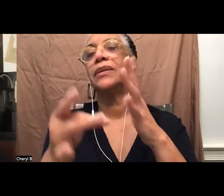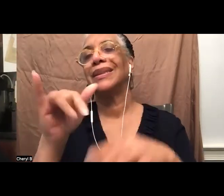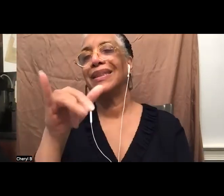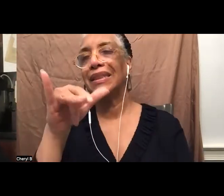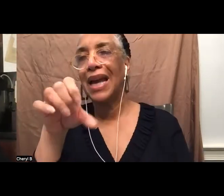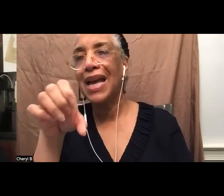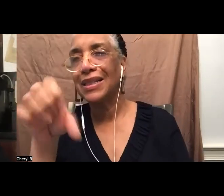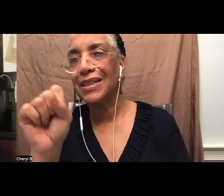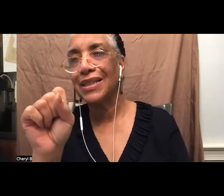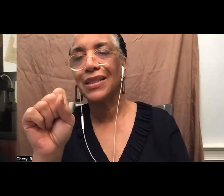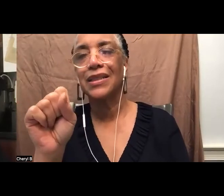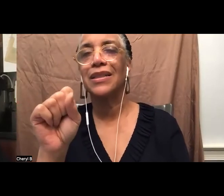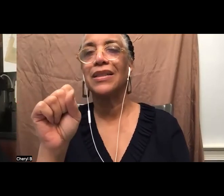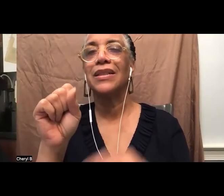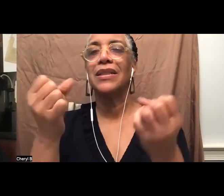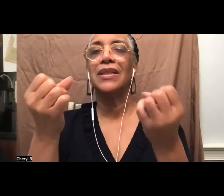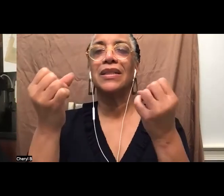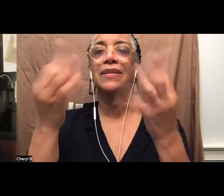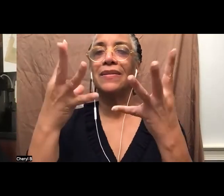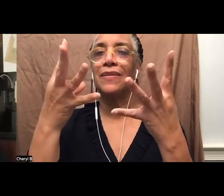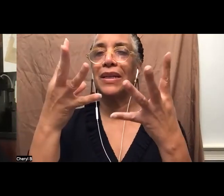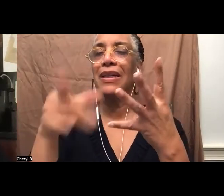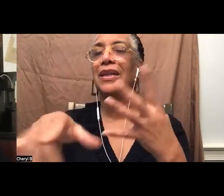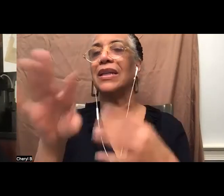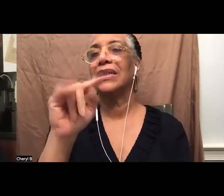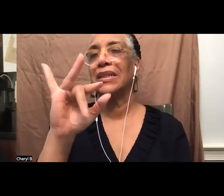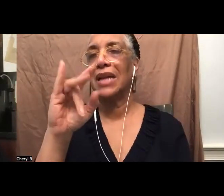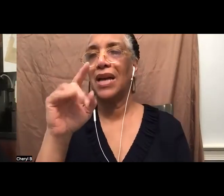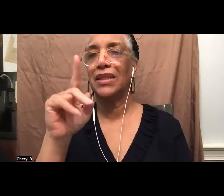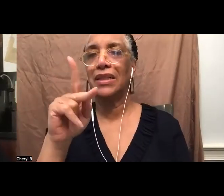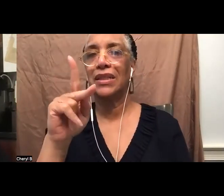of this new task force and their agreement is that it will mean